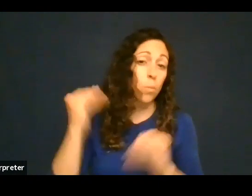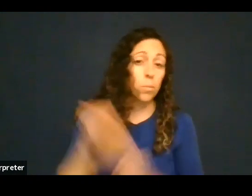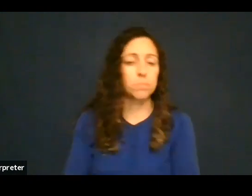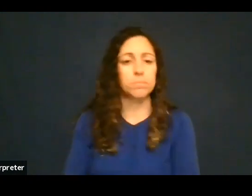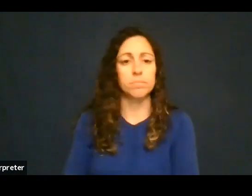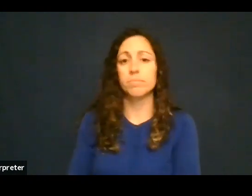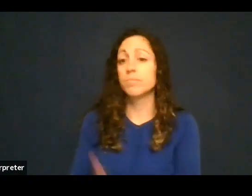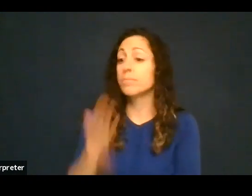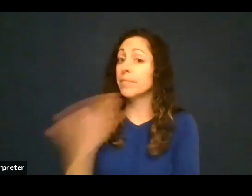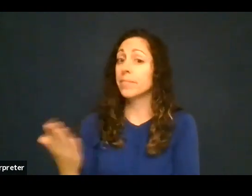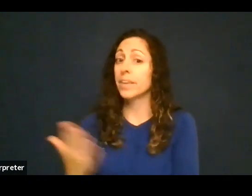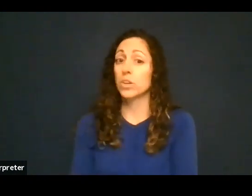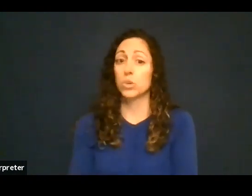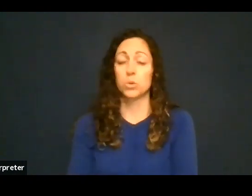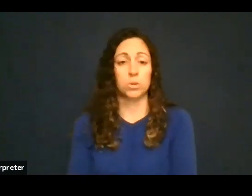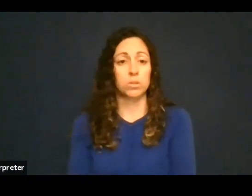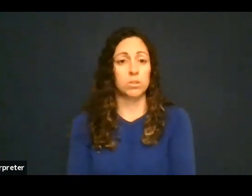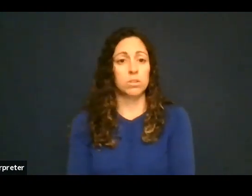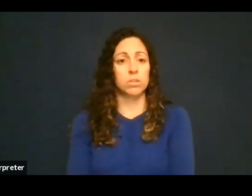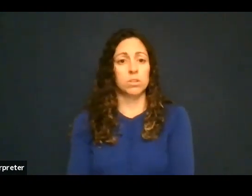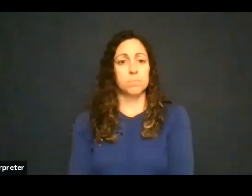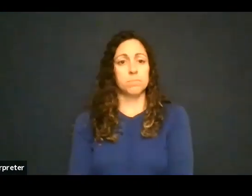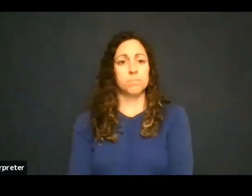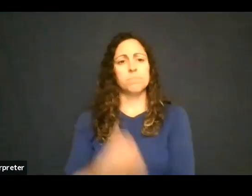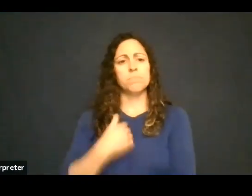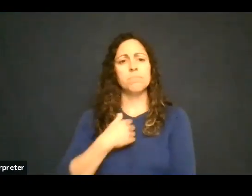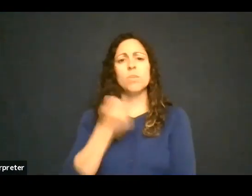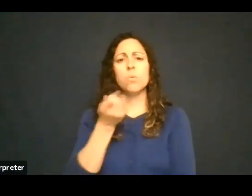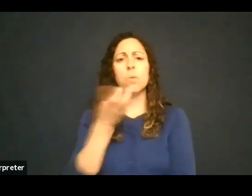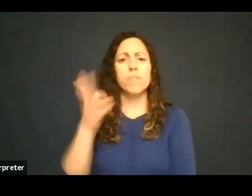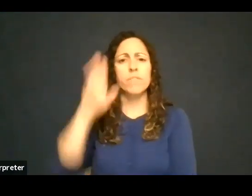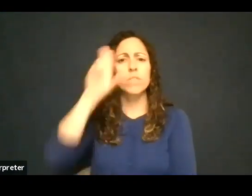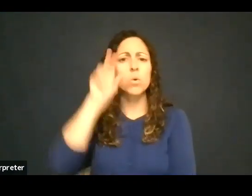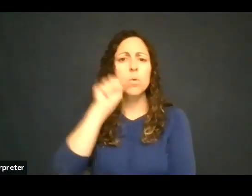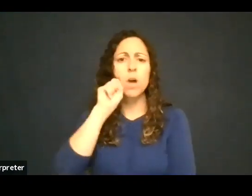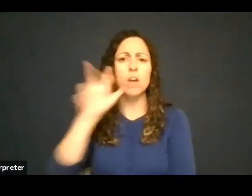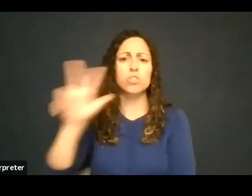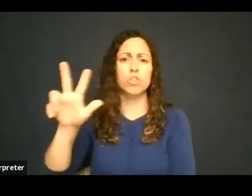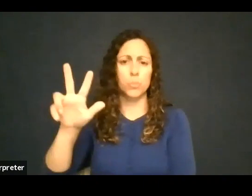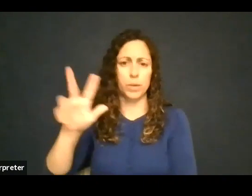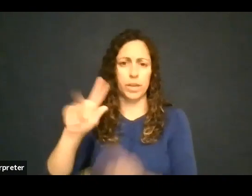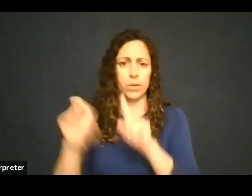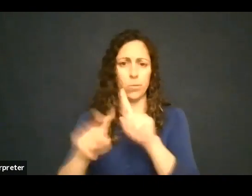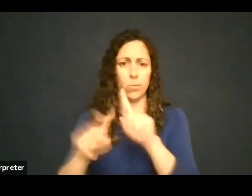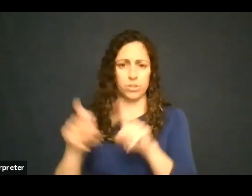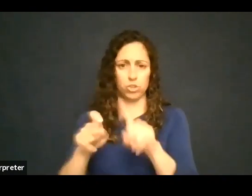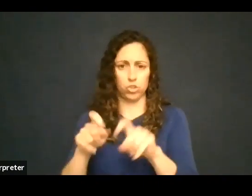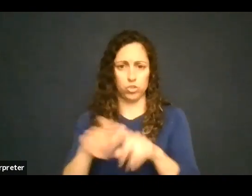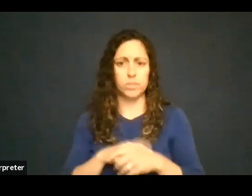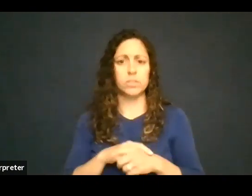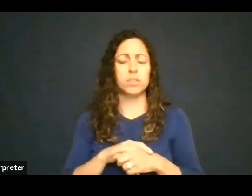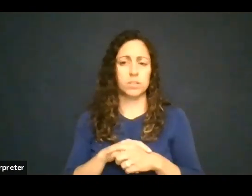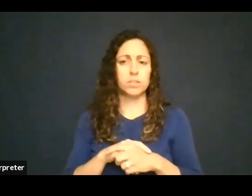So there are a few USH3 questions that are on our document. So what is the most promising treatment